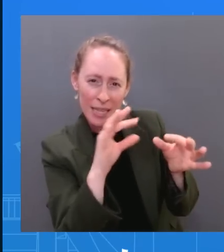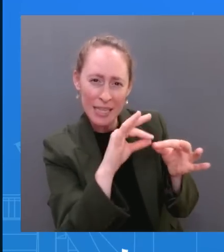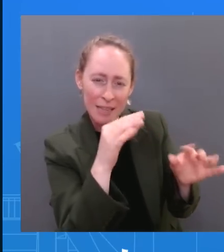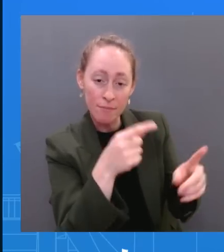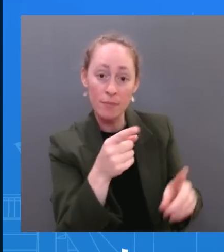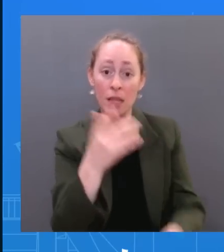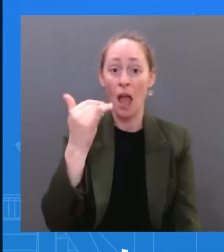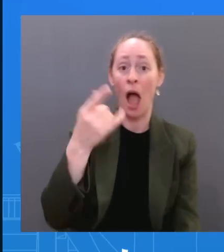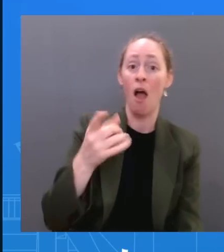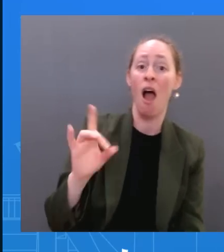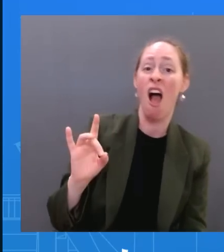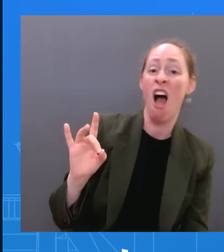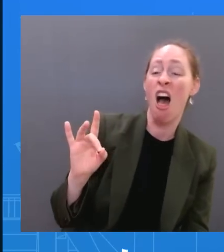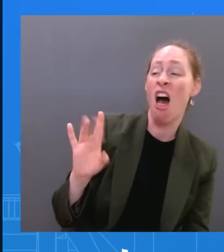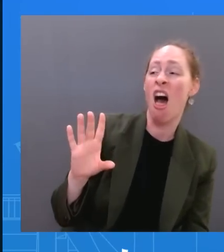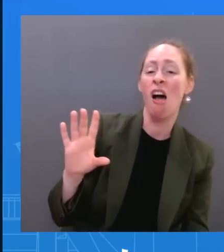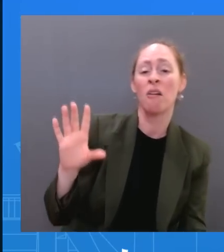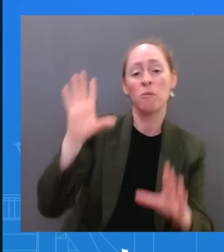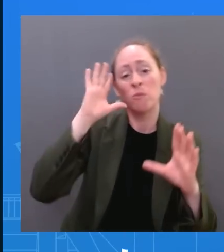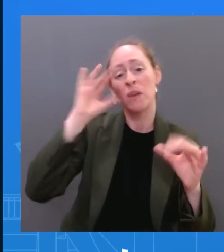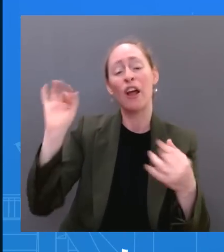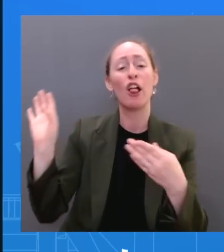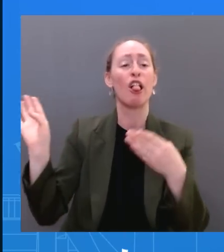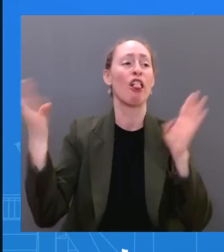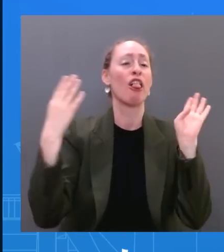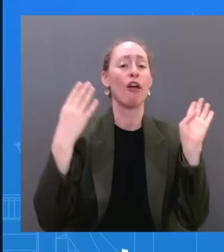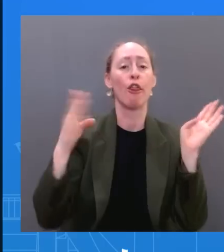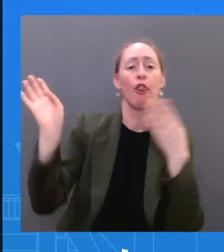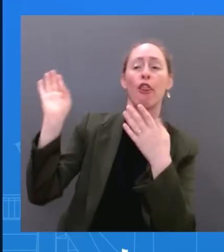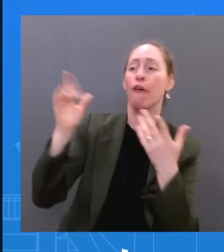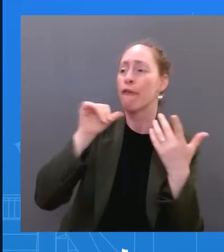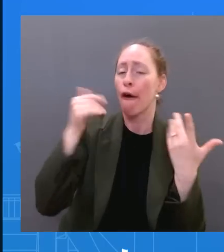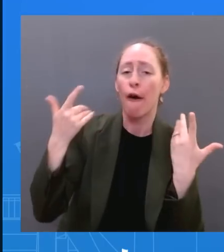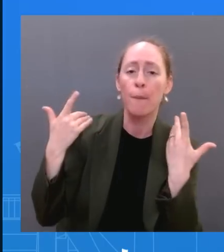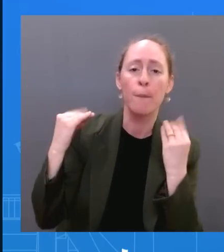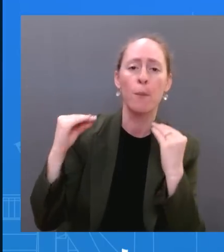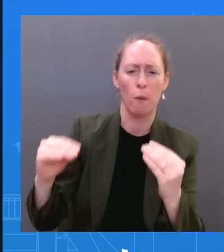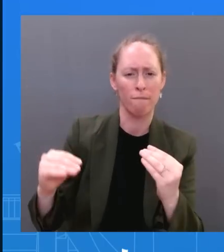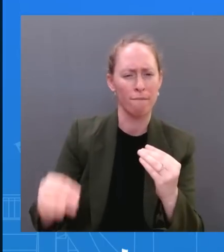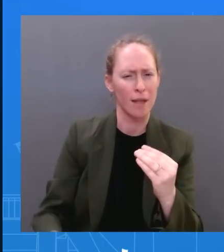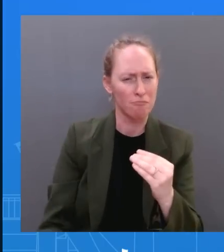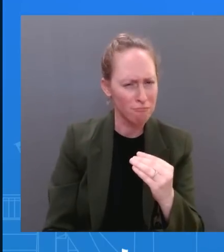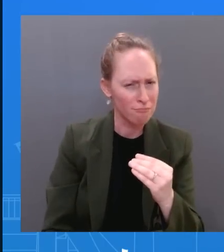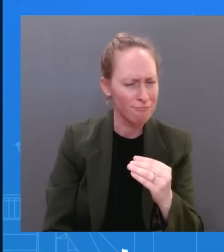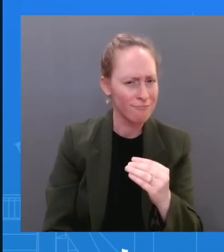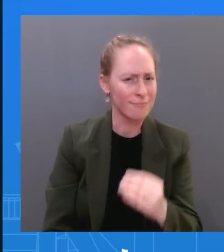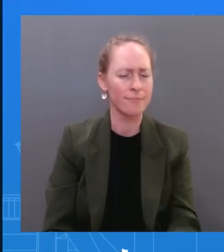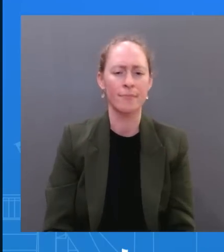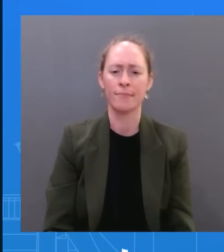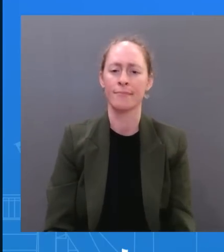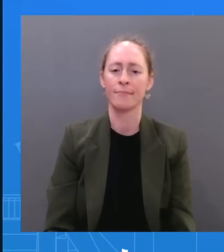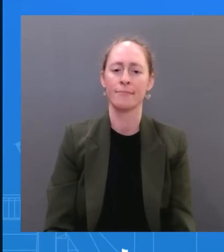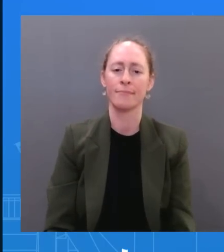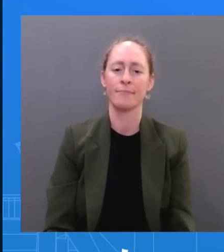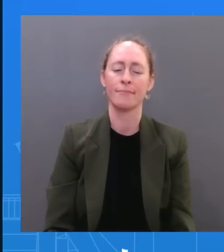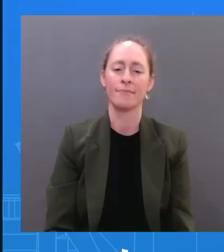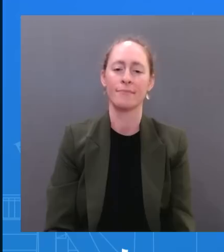signed the executive order, she talked about NARAL. She talked about Planned Parenthood and how they welcome the steps that we took